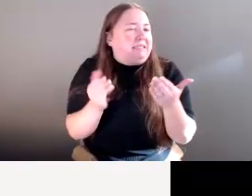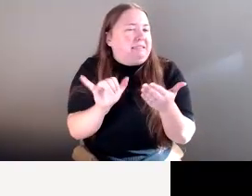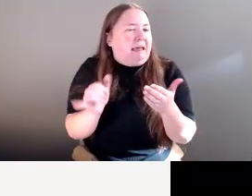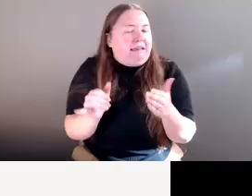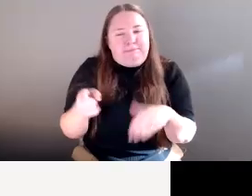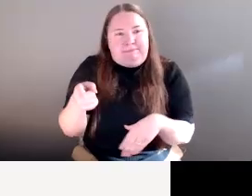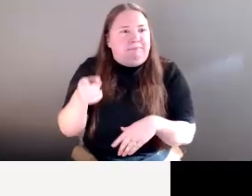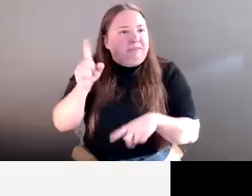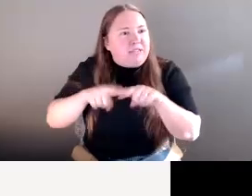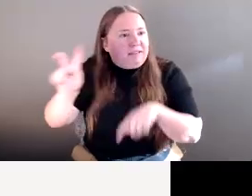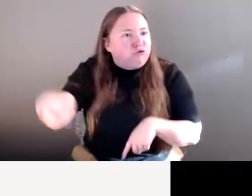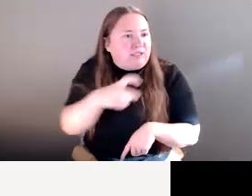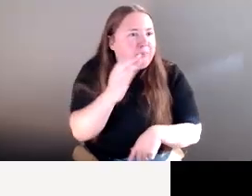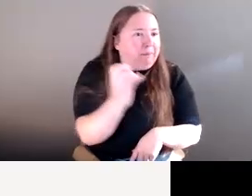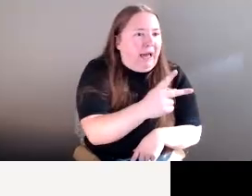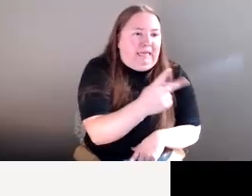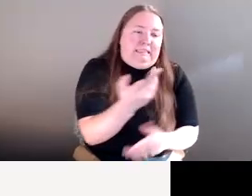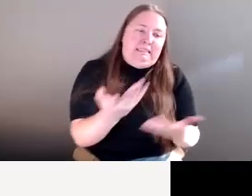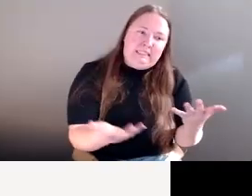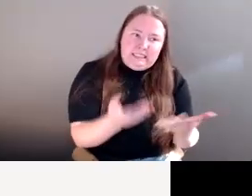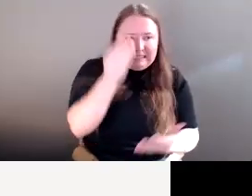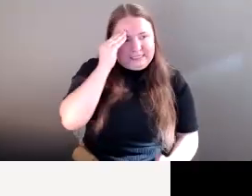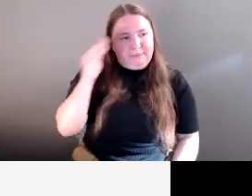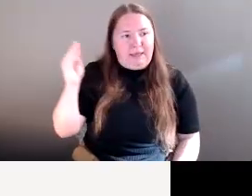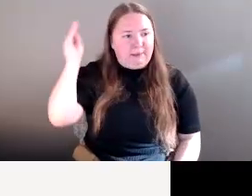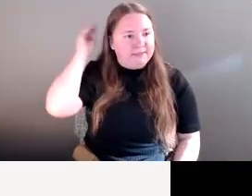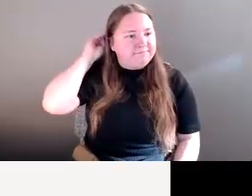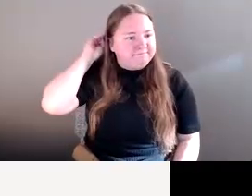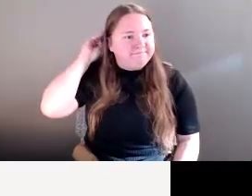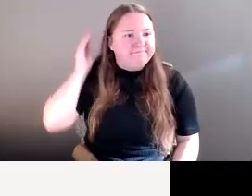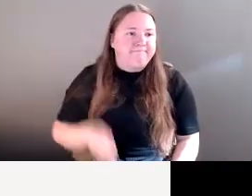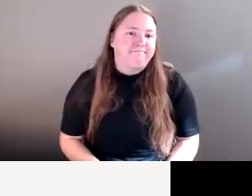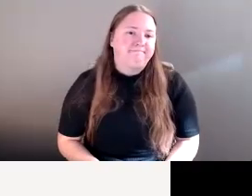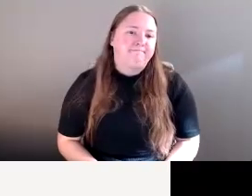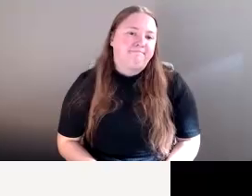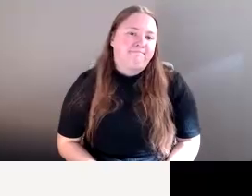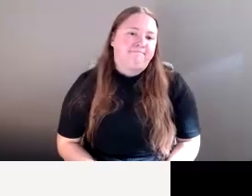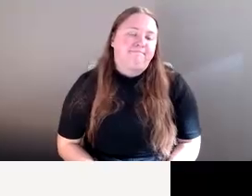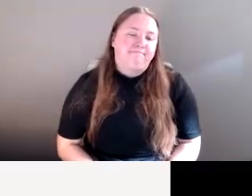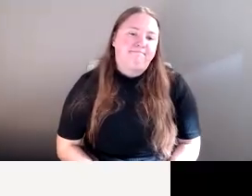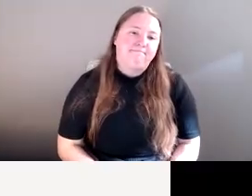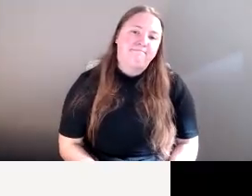that are part of new quizzes. That you should be aware of. So.